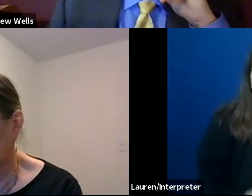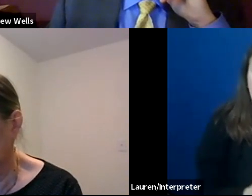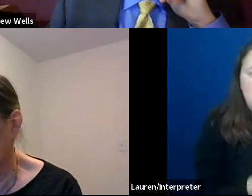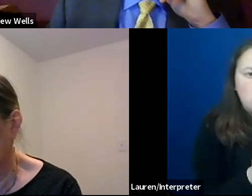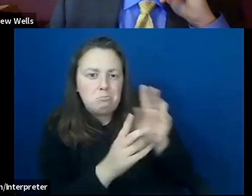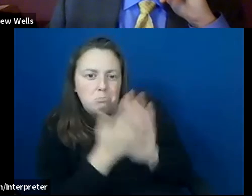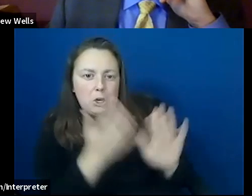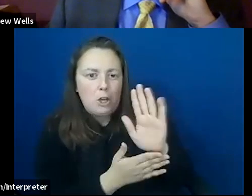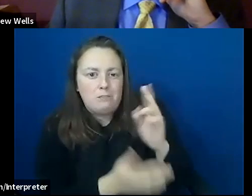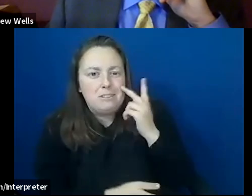Joseph Baeta: Maybe that's a sidebar certain.